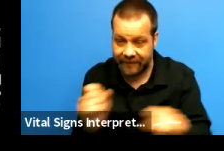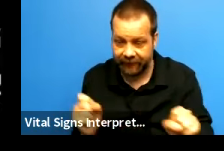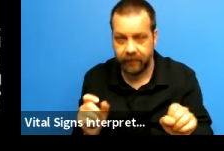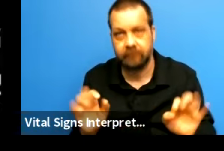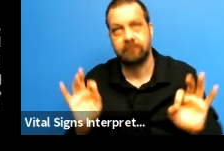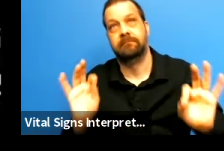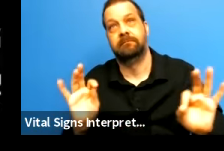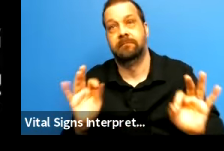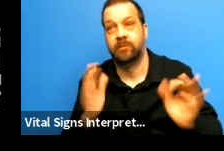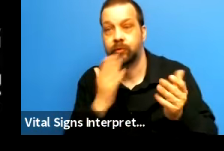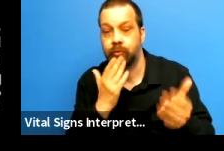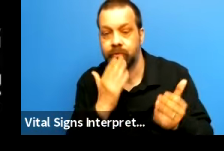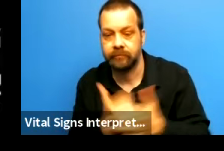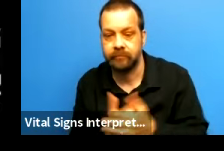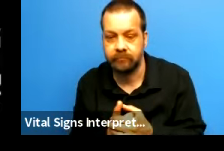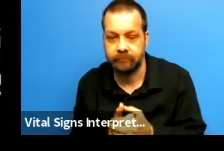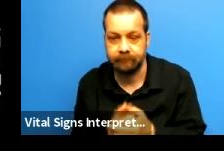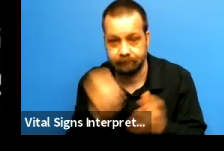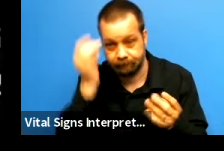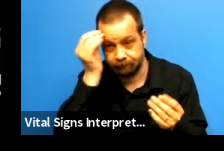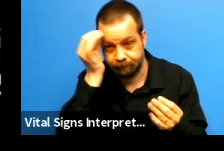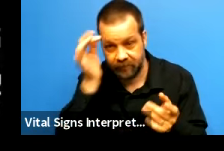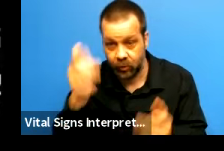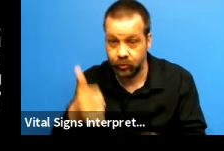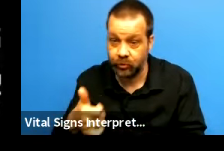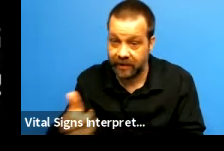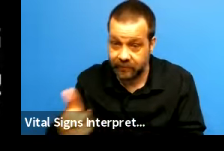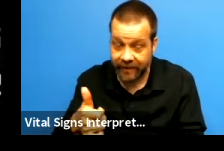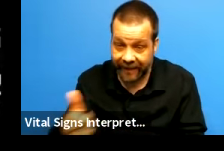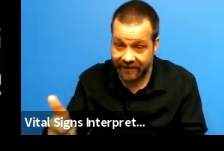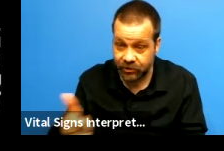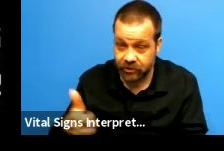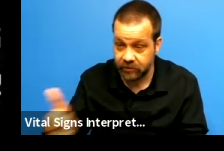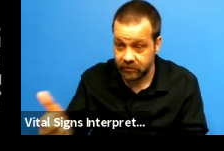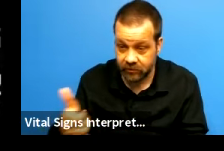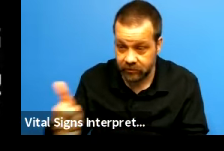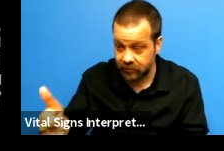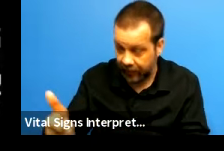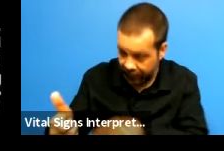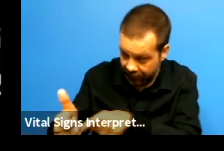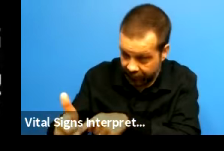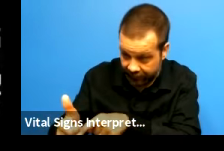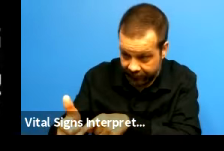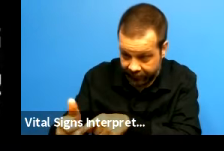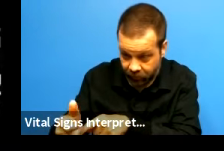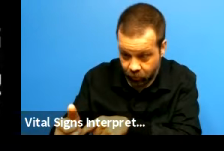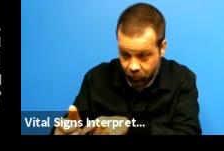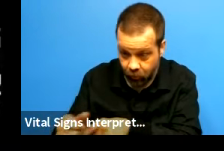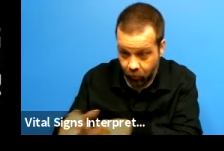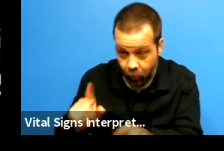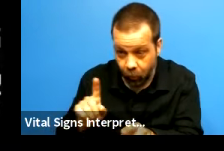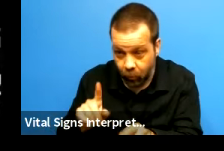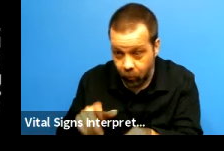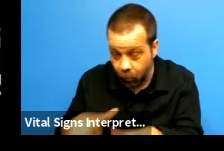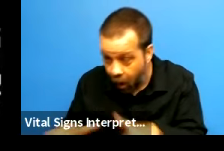Consider your transportation options and how they affect potential contacts. Can you bike or walk to your appointment?